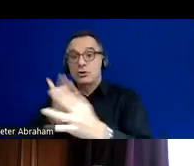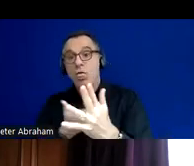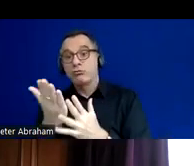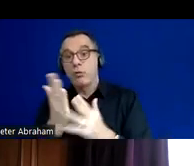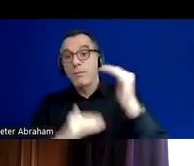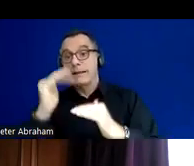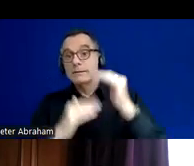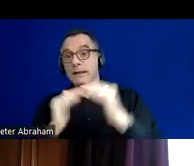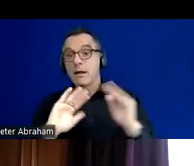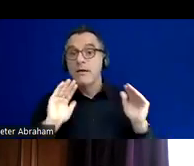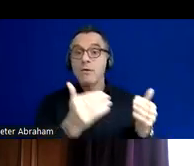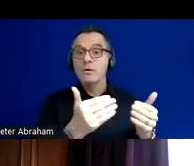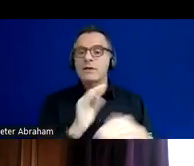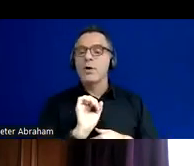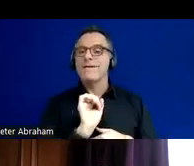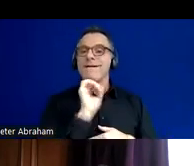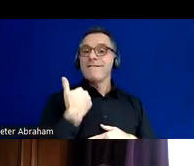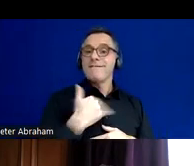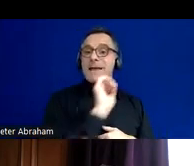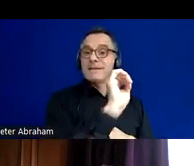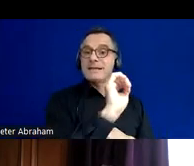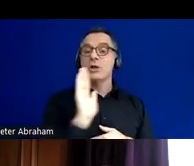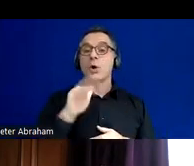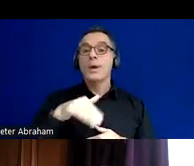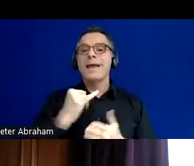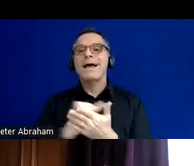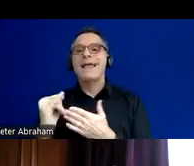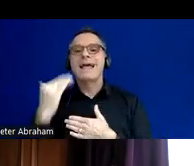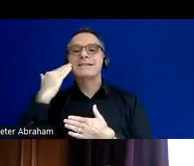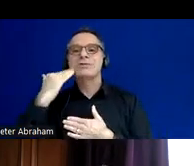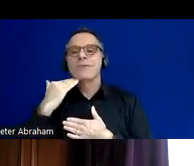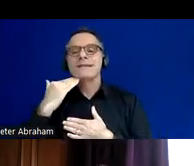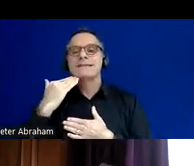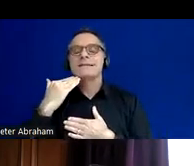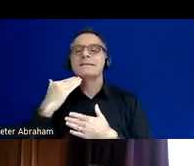focusing on feminist, queer, and anti-racist responses to existing systems of care - or the